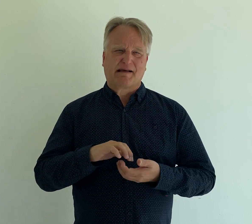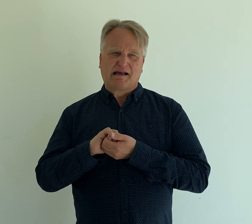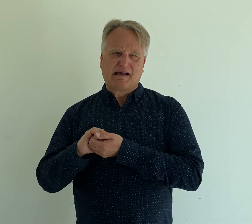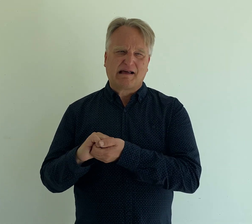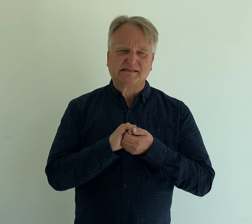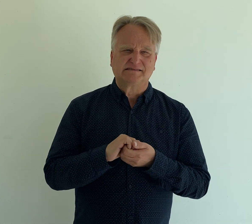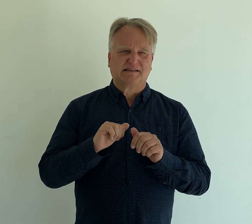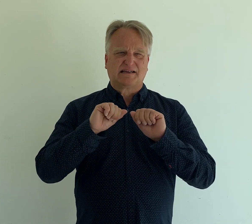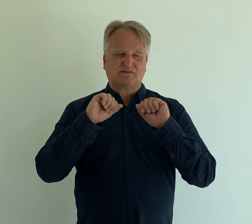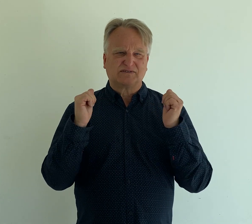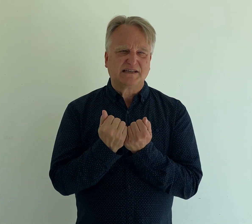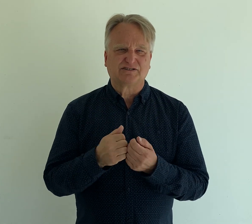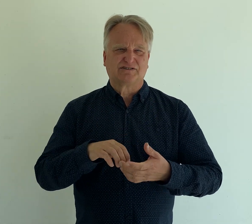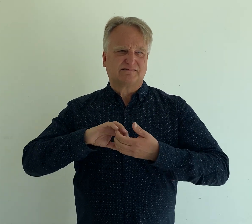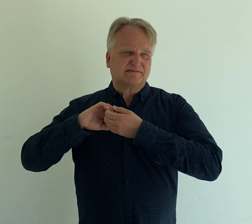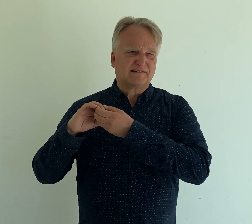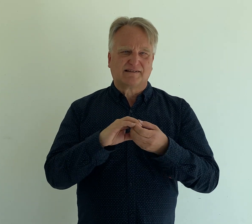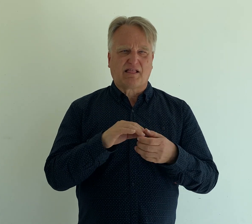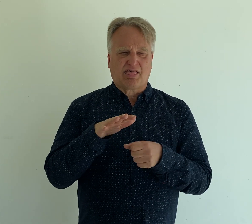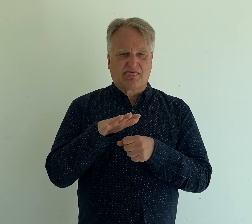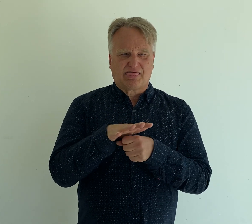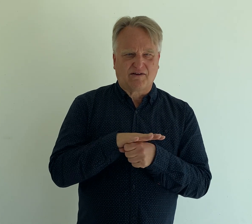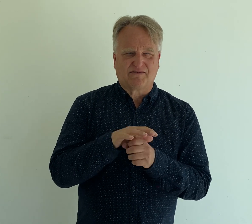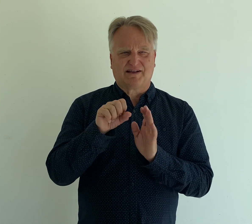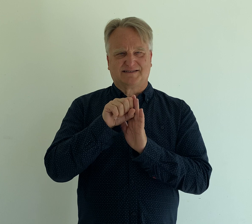alliances, and associations on a local,